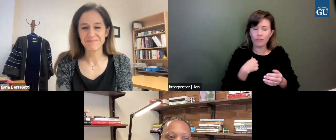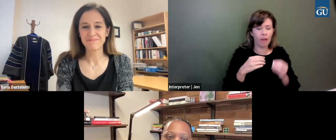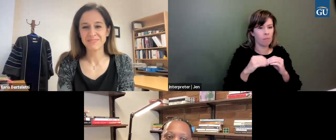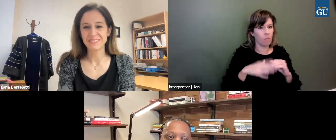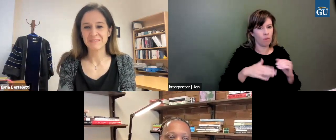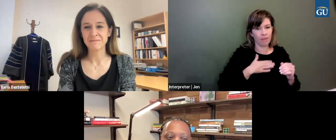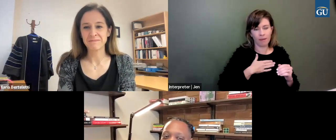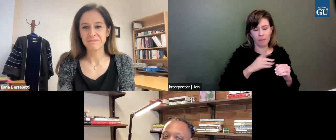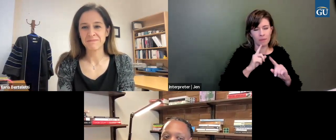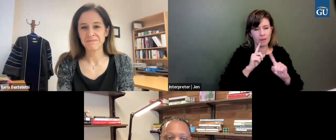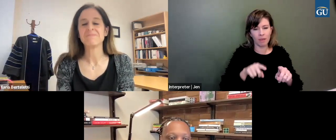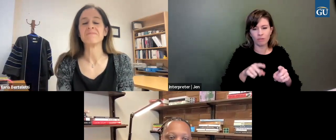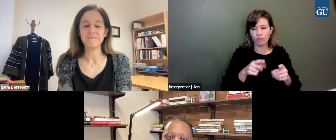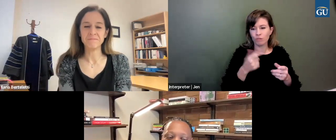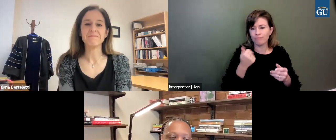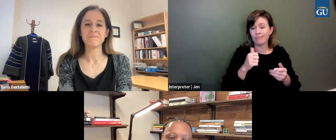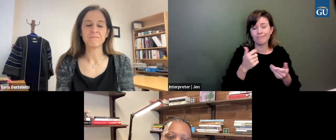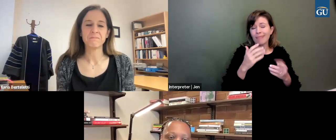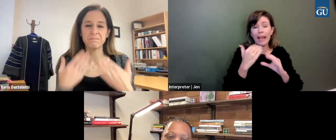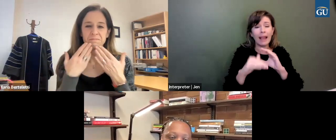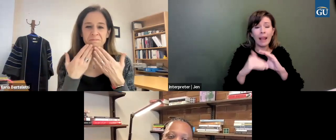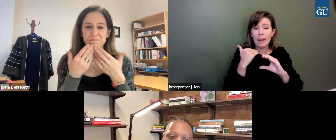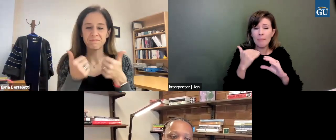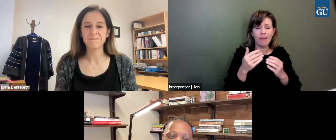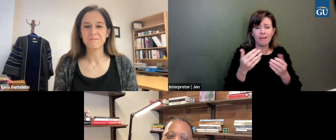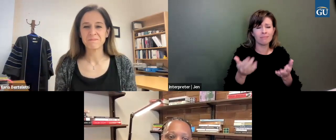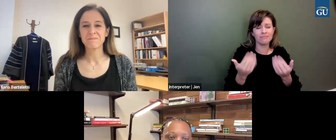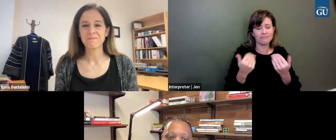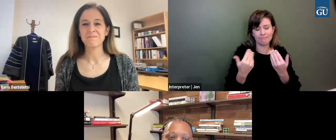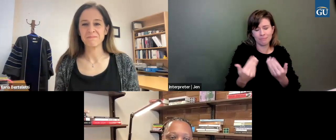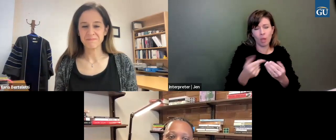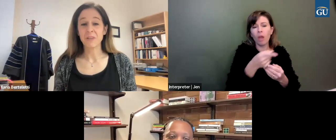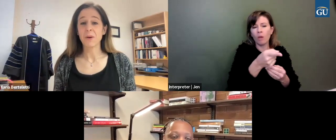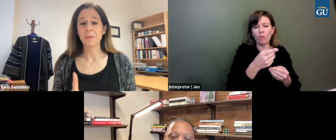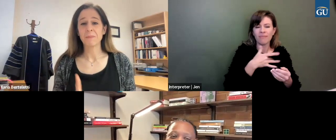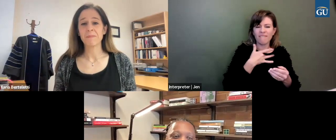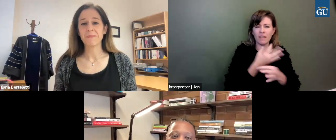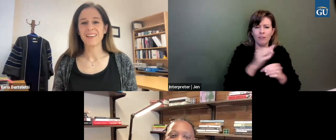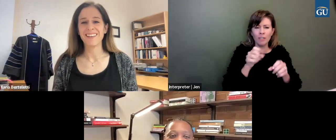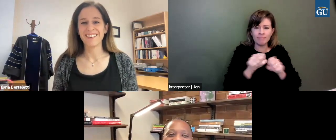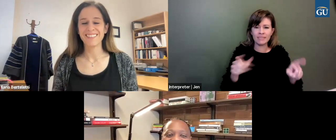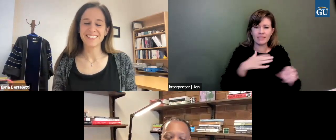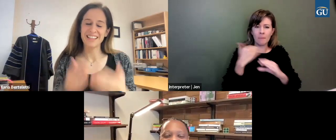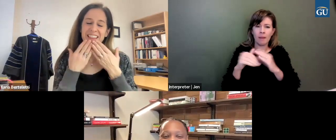follow-up on emails. You can send my email out to the list. I'm happy to help. » ILARIA BERTELETTI: Thank you so much. » DR. OLIVER ROLLINS: Thank